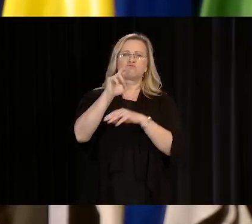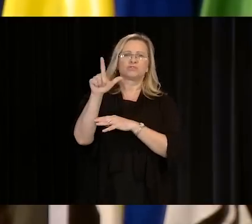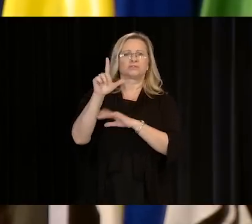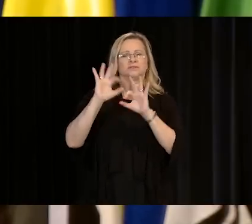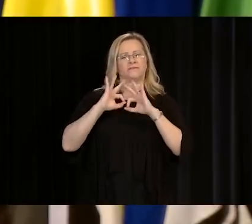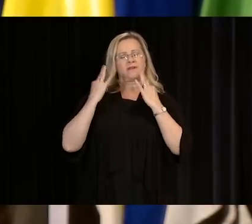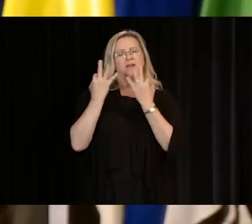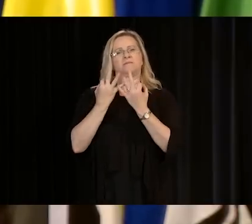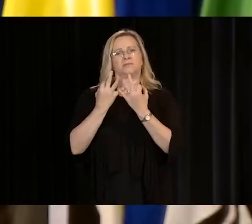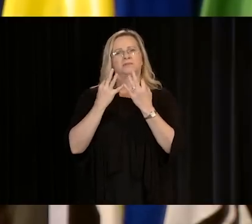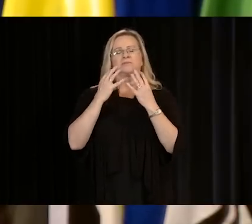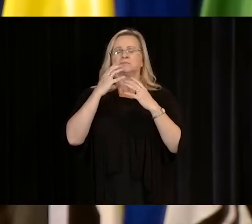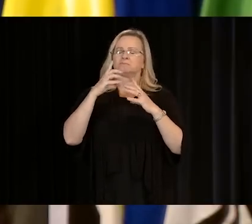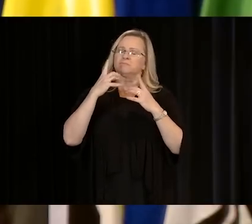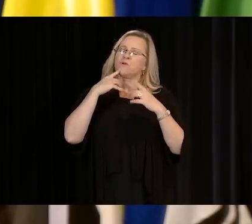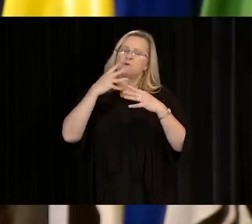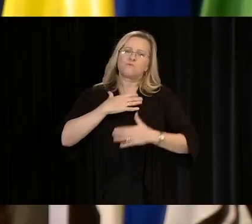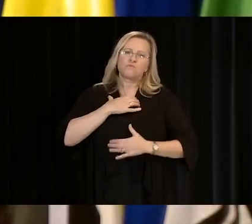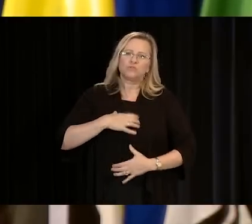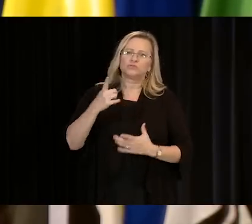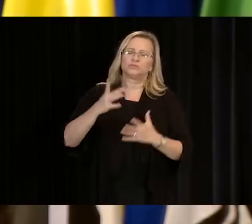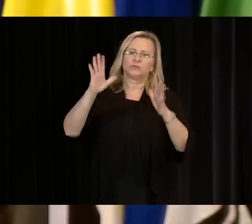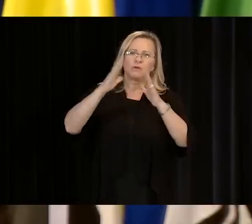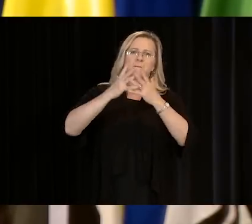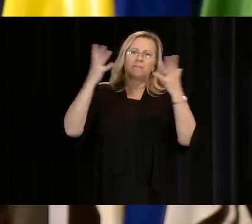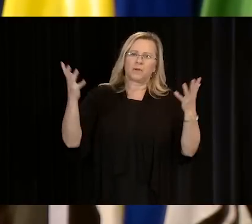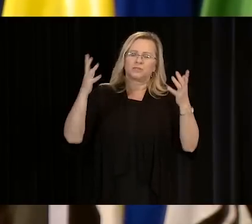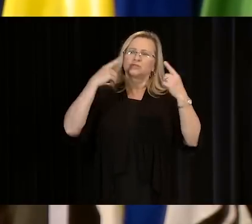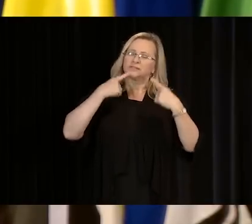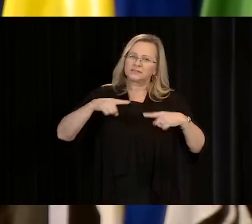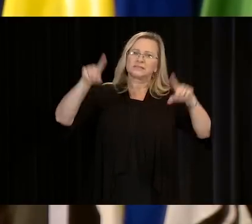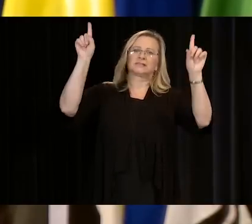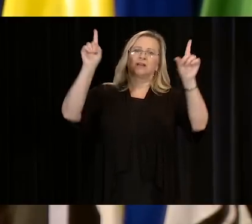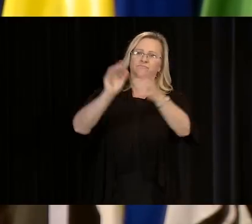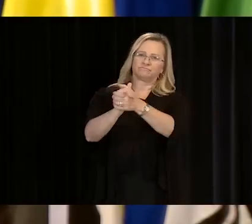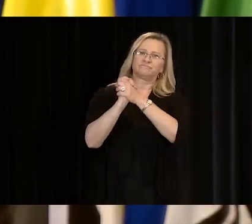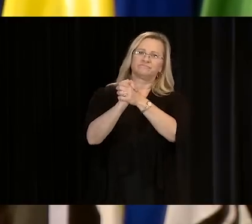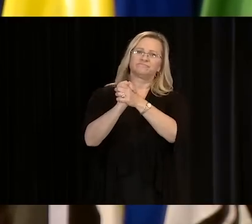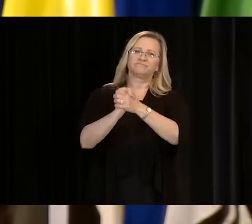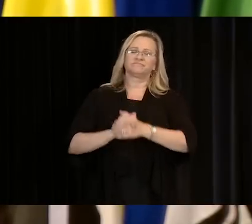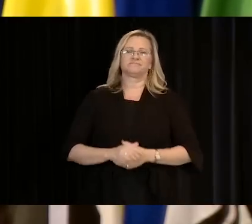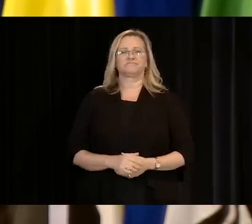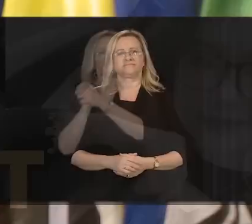I WISH YOU MUCH SUCCESS. CONGRATULATIONS! [OMORINSOLA AJAYI, 2020 GRADUATE]: GOOD DAY EVERYONE,